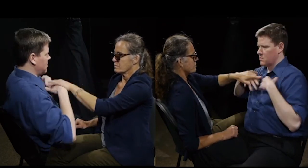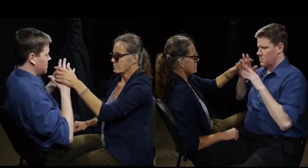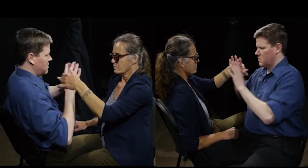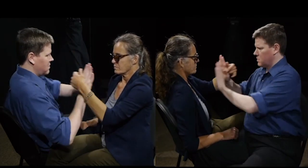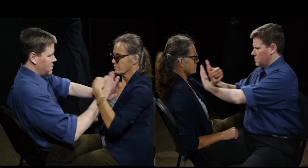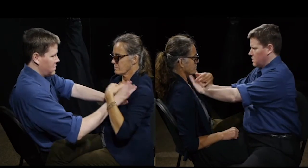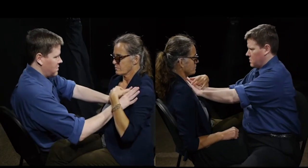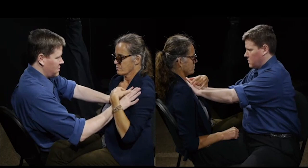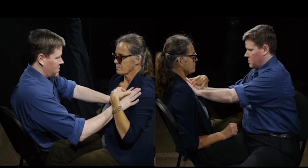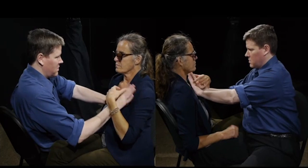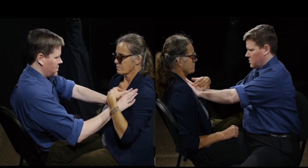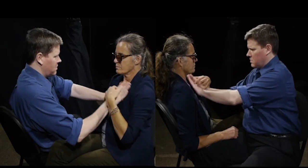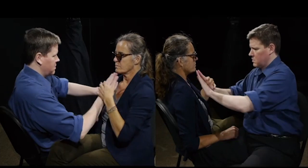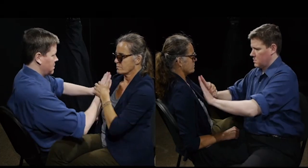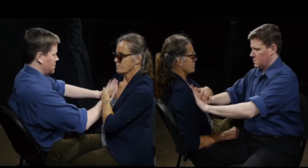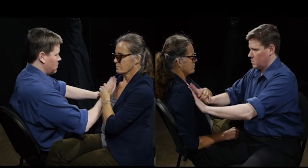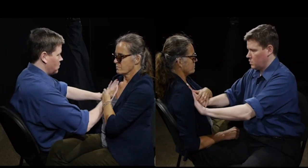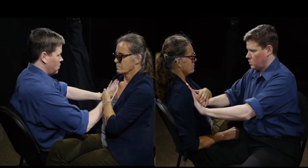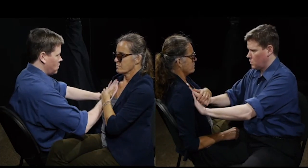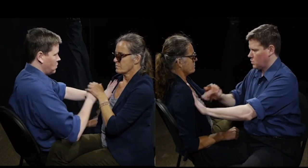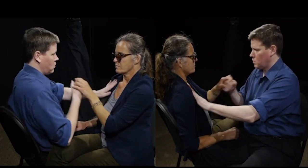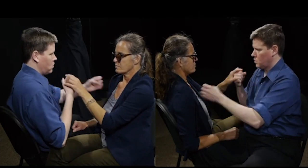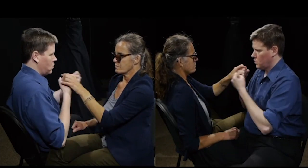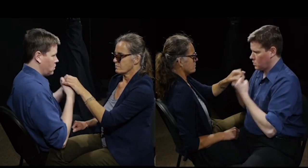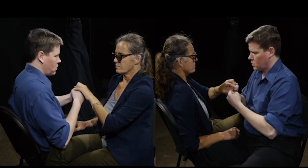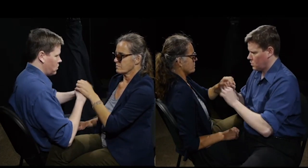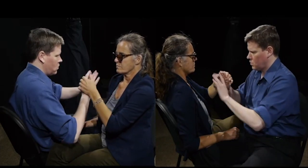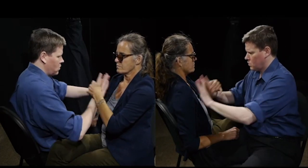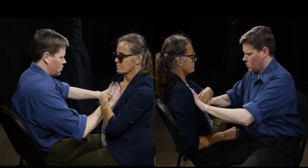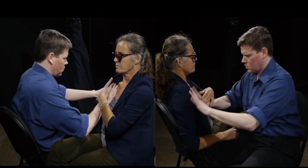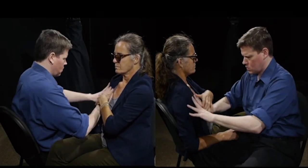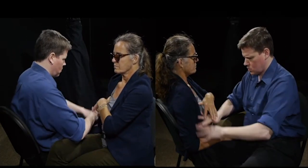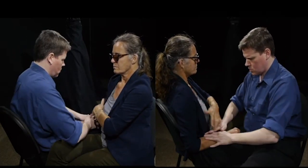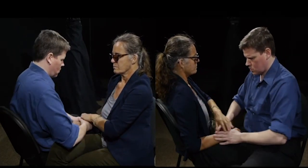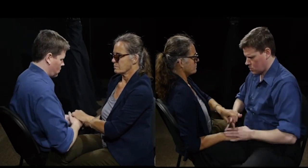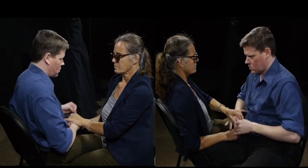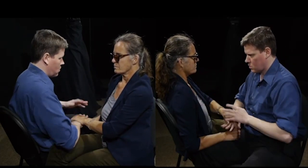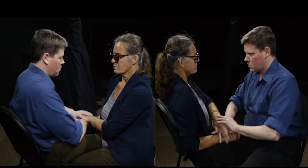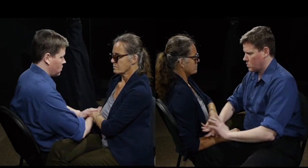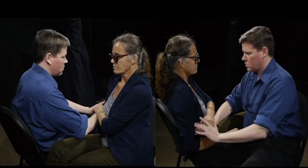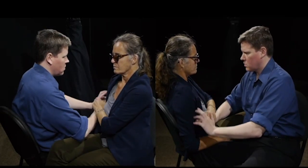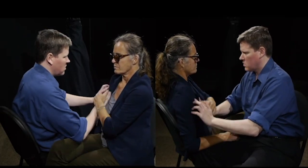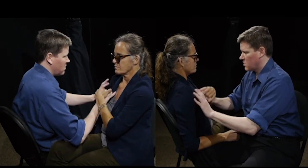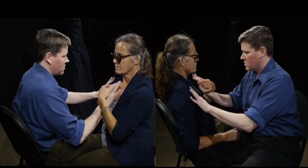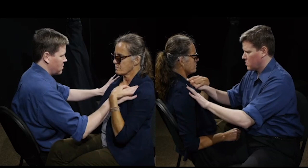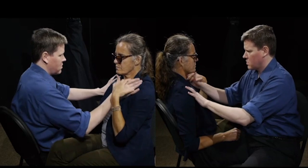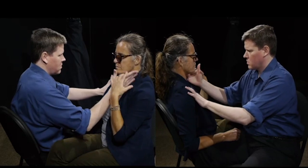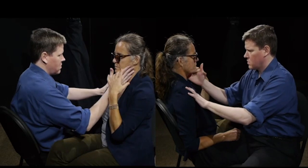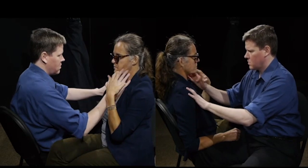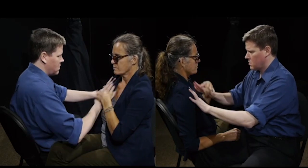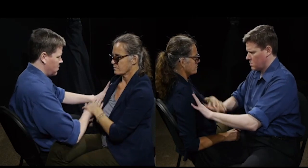ASL uses air space, which to us, just feels like hands moving around in empty space.